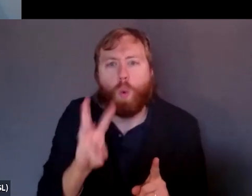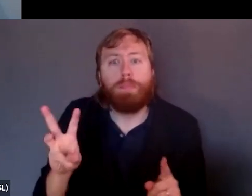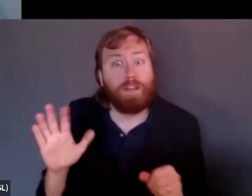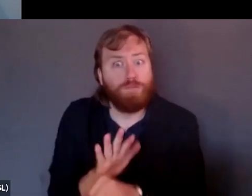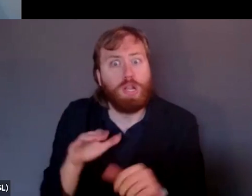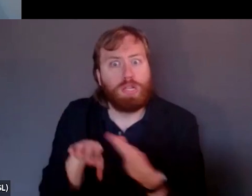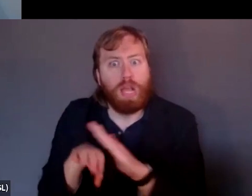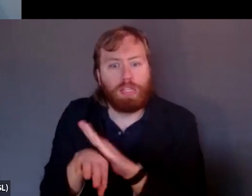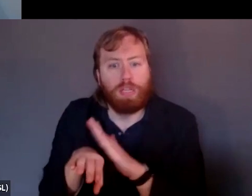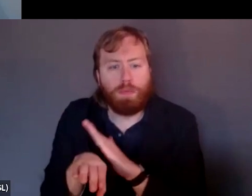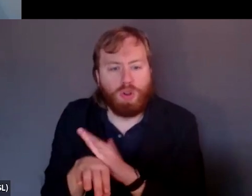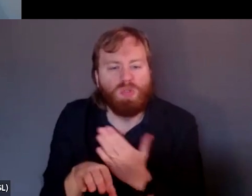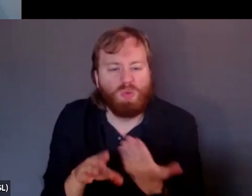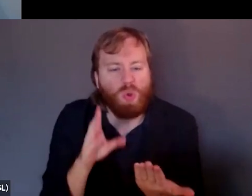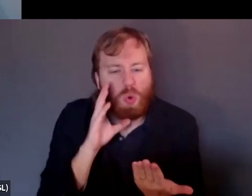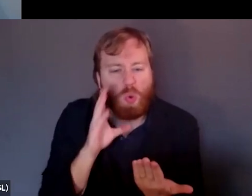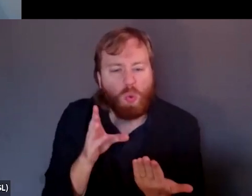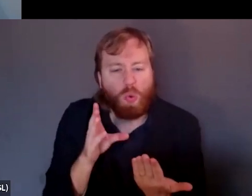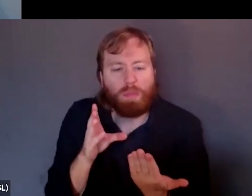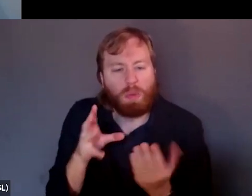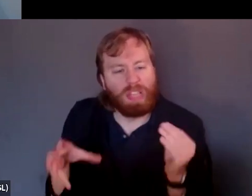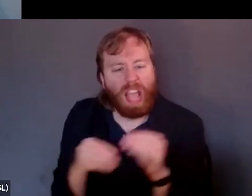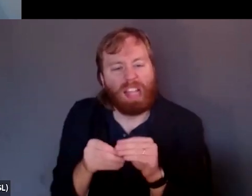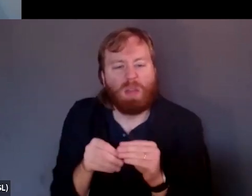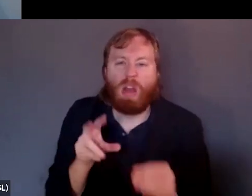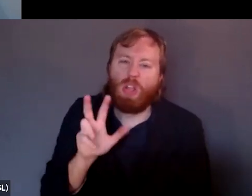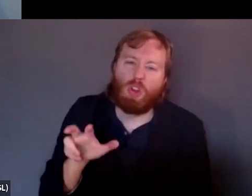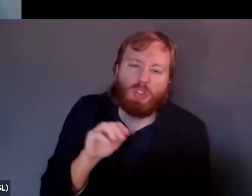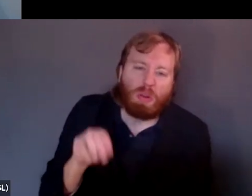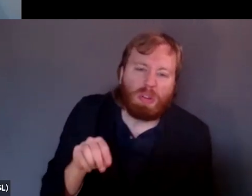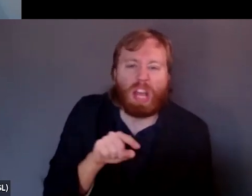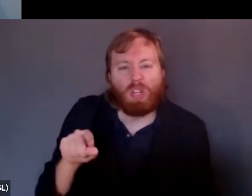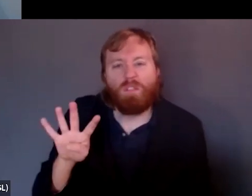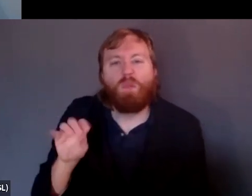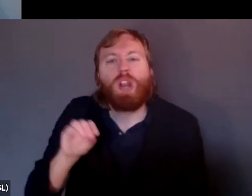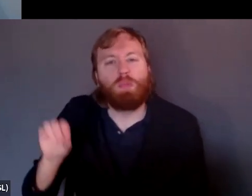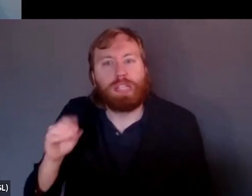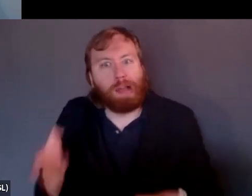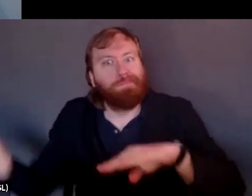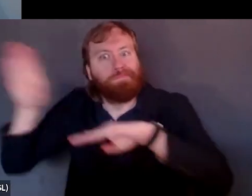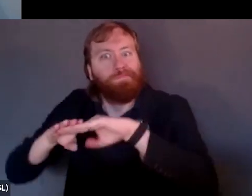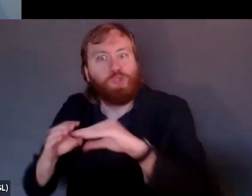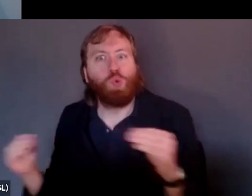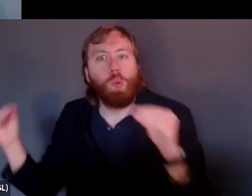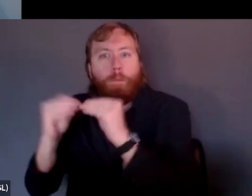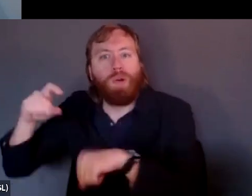on top of what a normal non-accessible-- From a time perspective, you mean? From a time perspective.